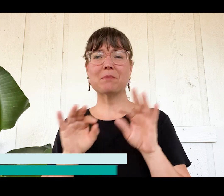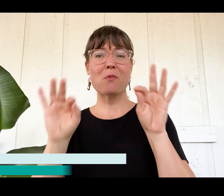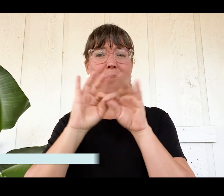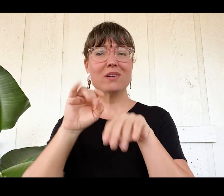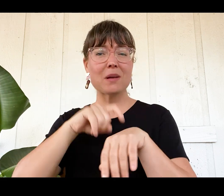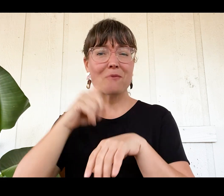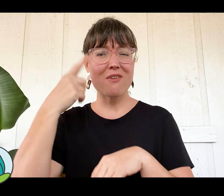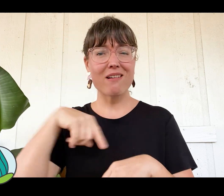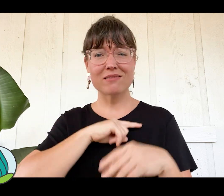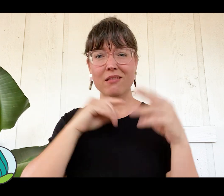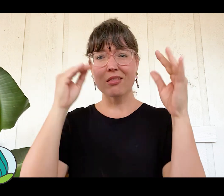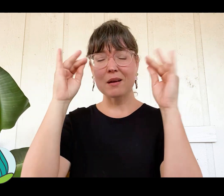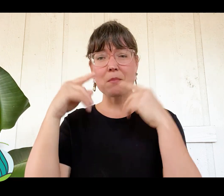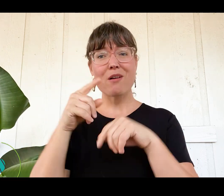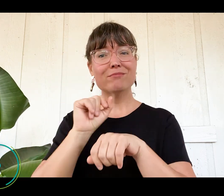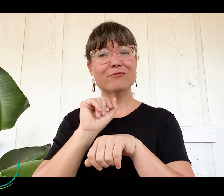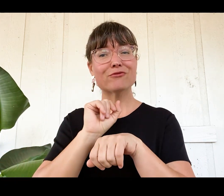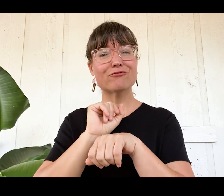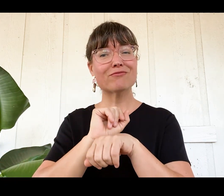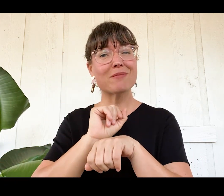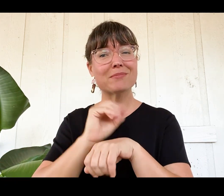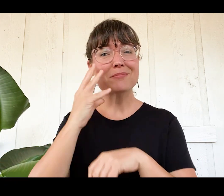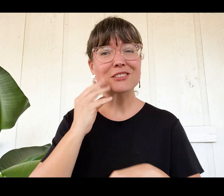It’s an important time for us to be thinking about work